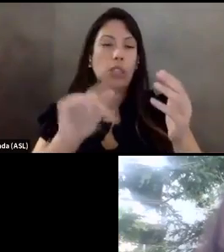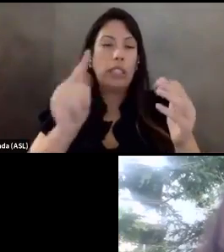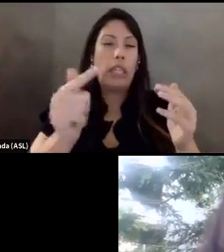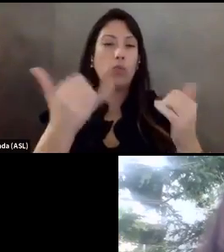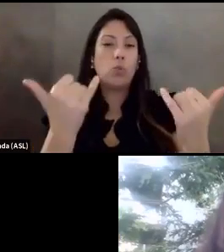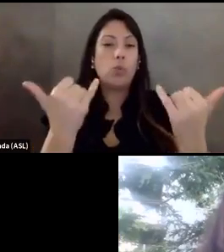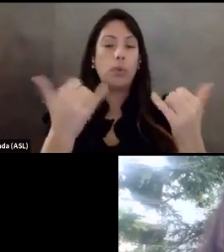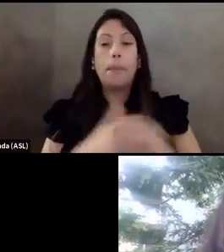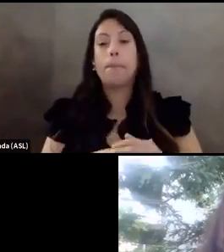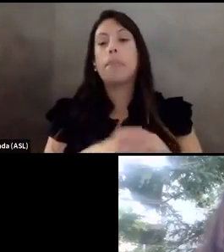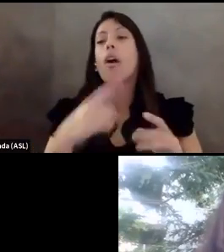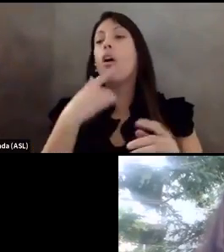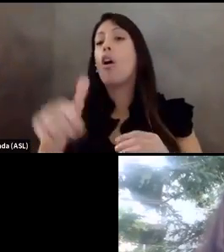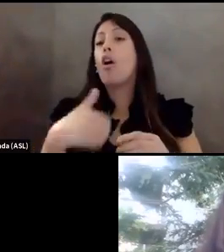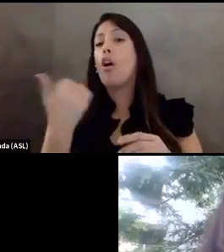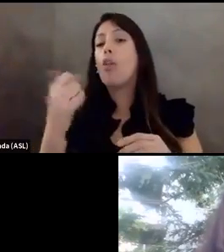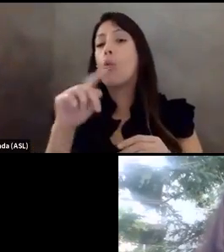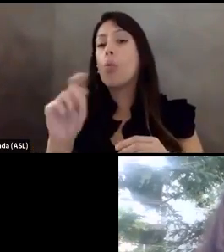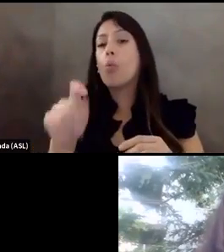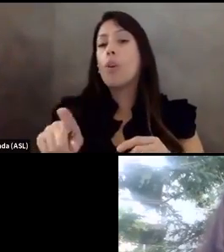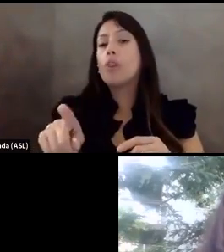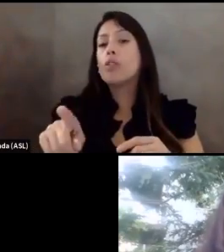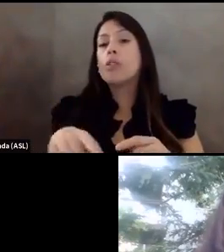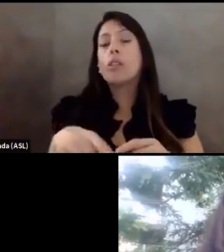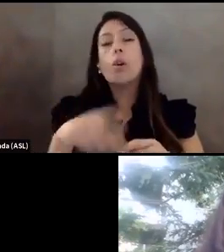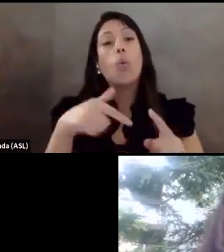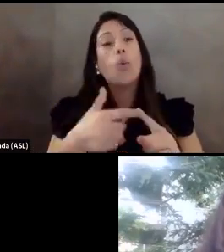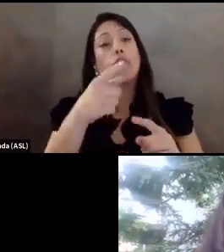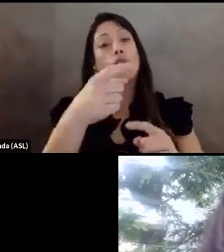Another question I have is when you were talking about the equity